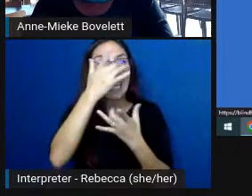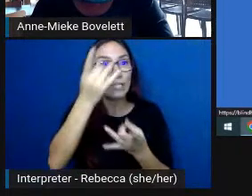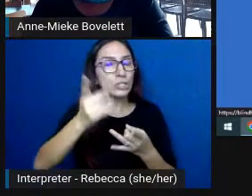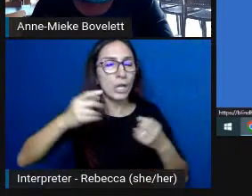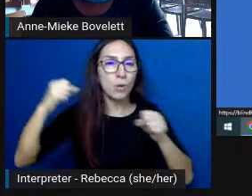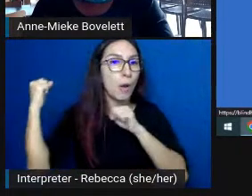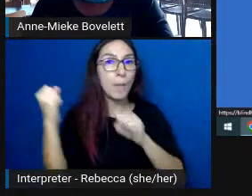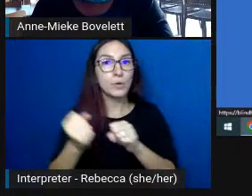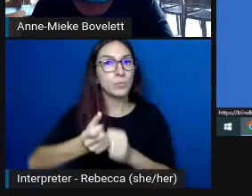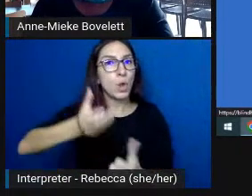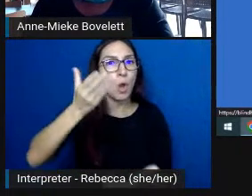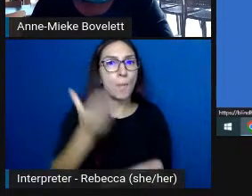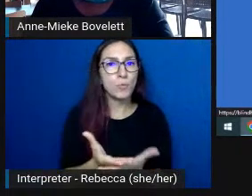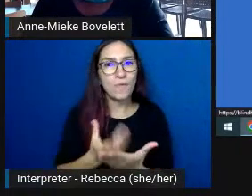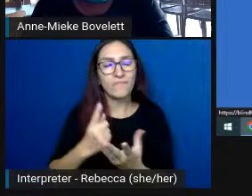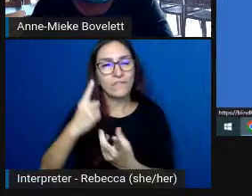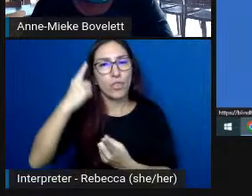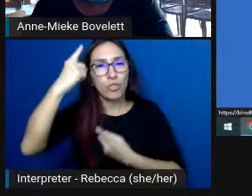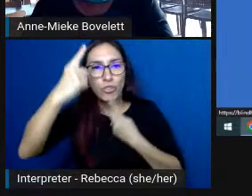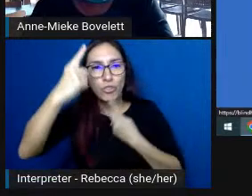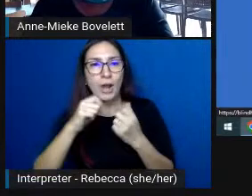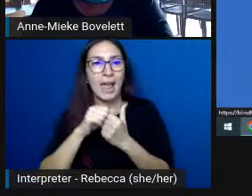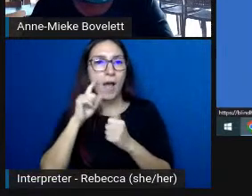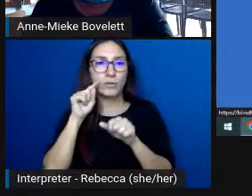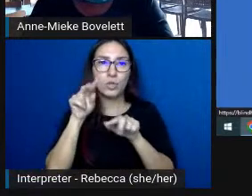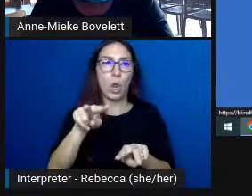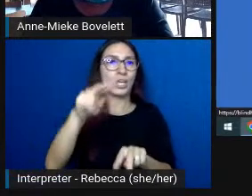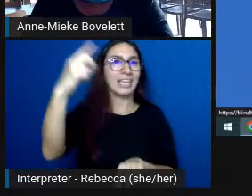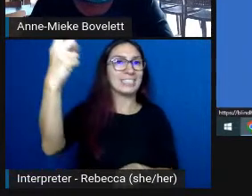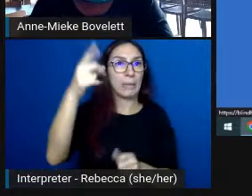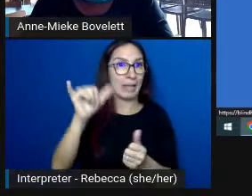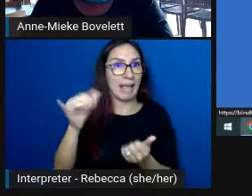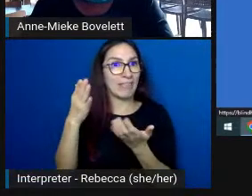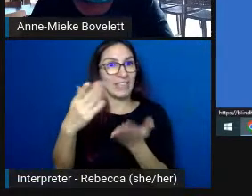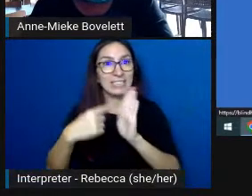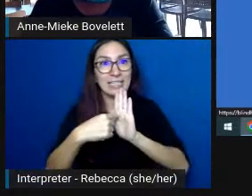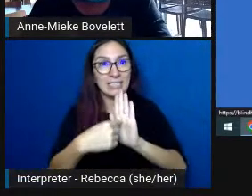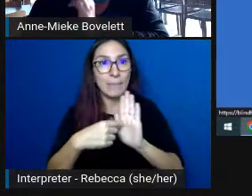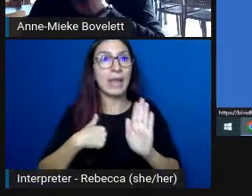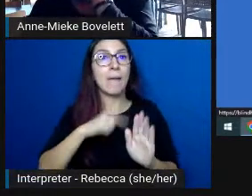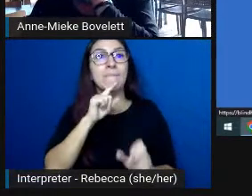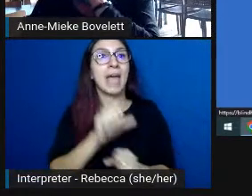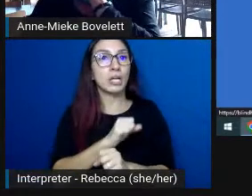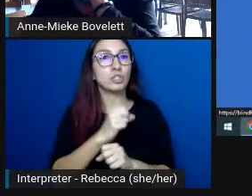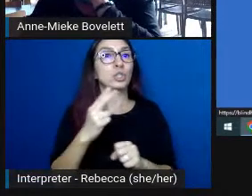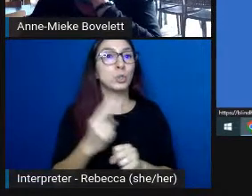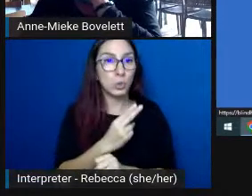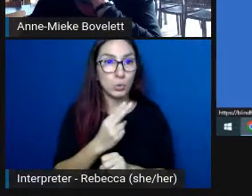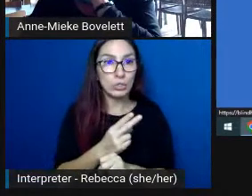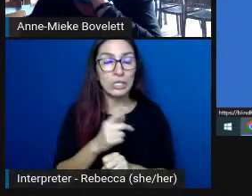So he took us here and we thought this is not accessible. It is really interesting and so much food for thought I feel.